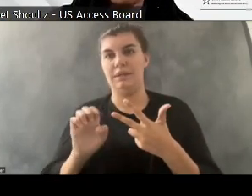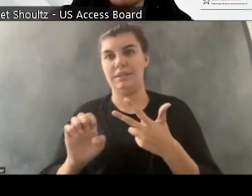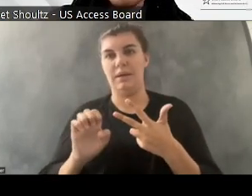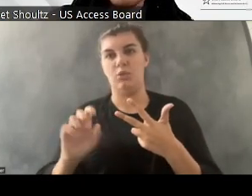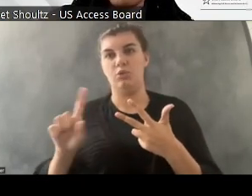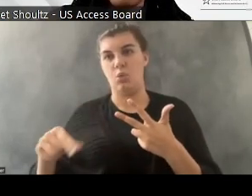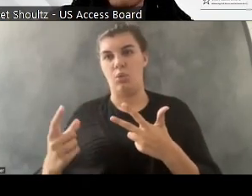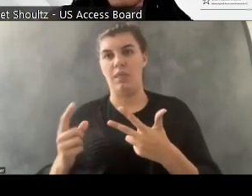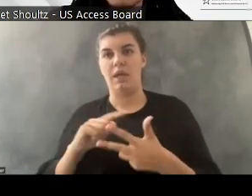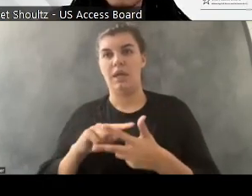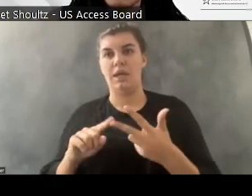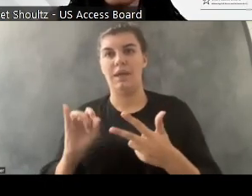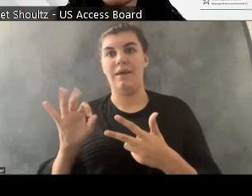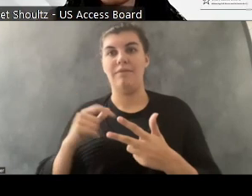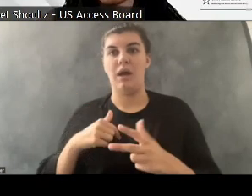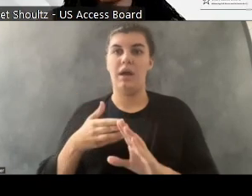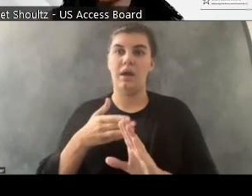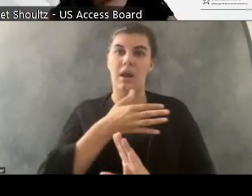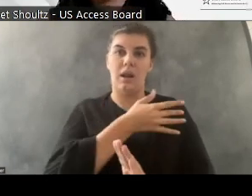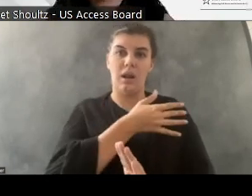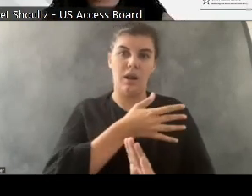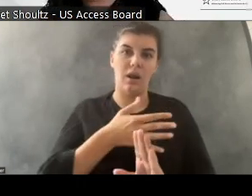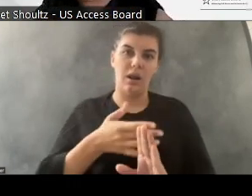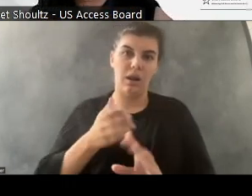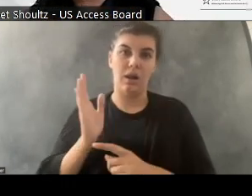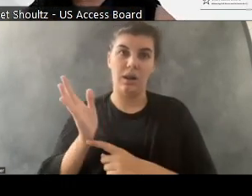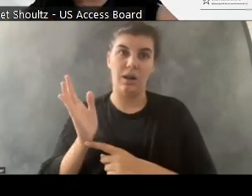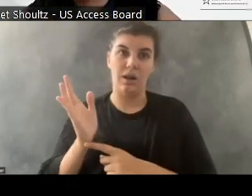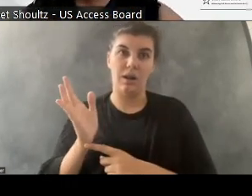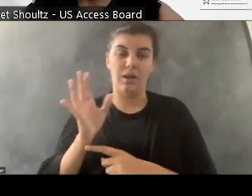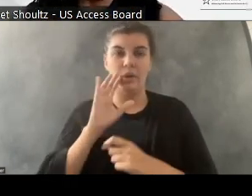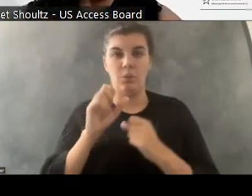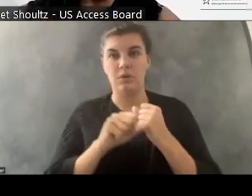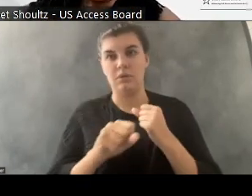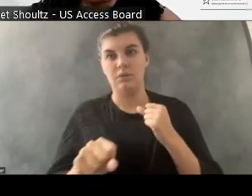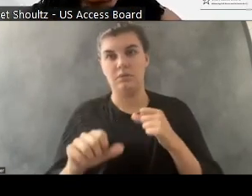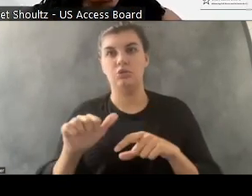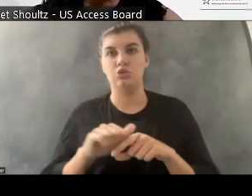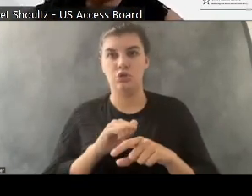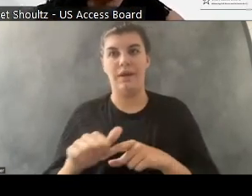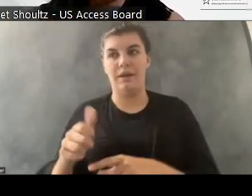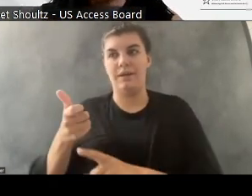all the previously referenced language that is now incorporated, that could be a training in itself.